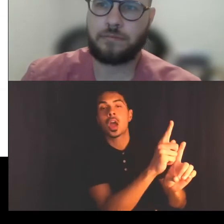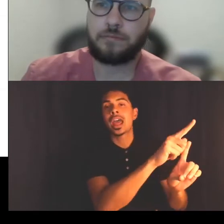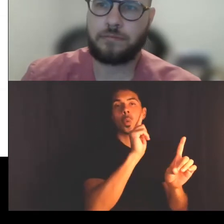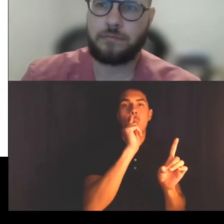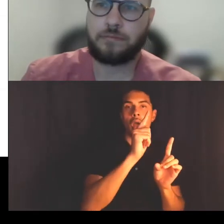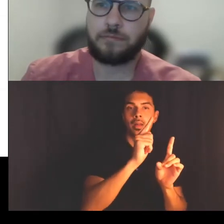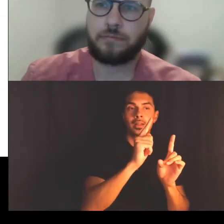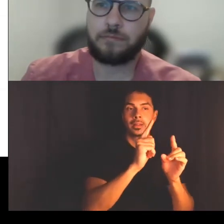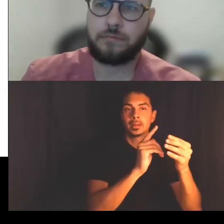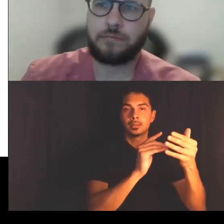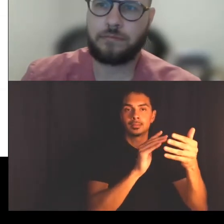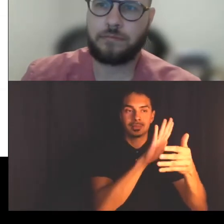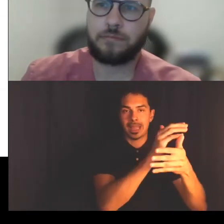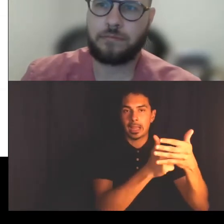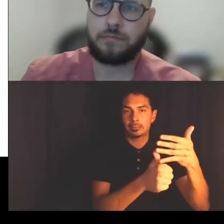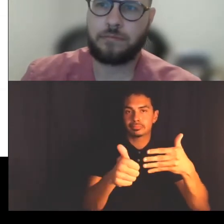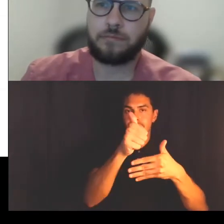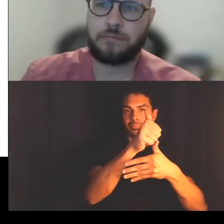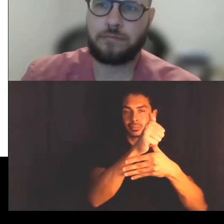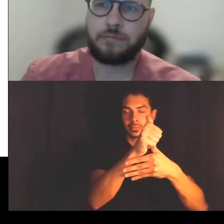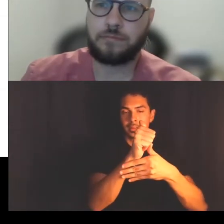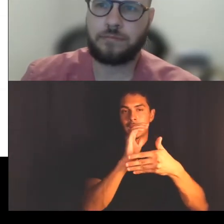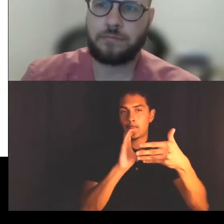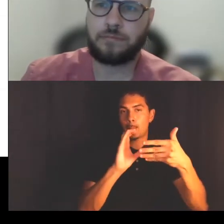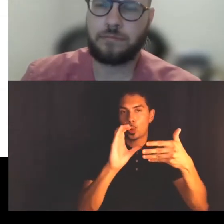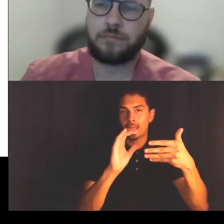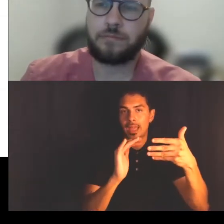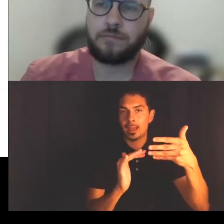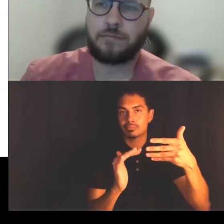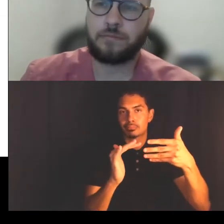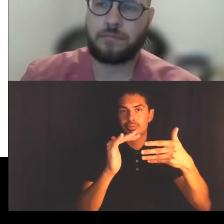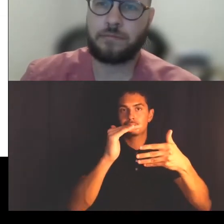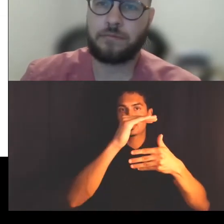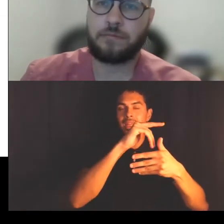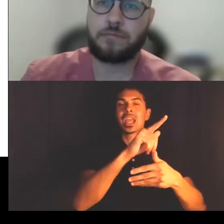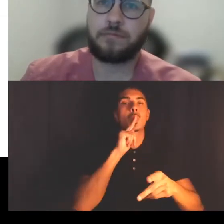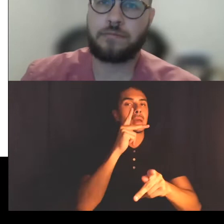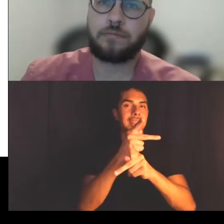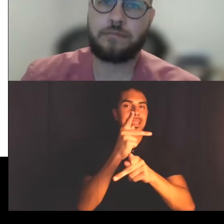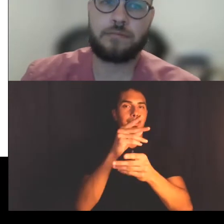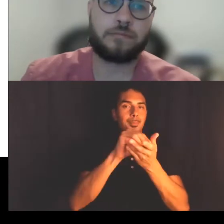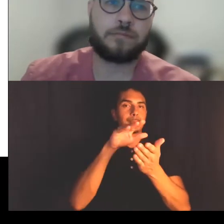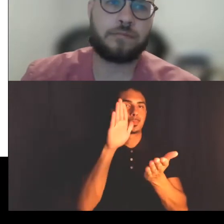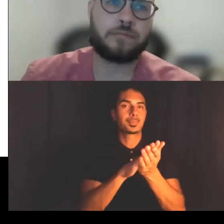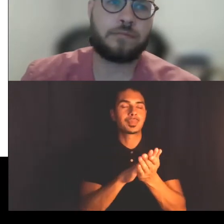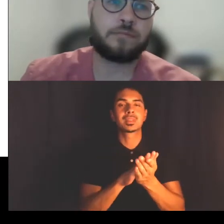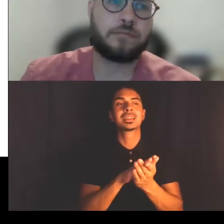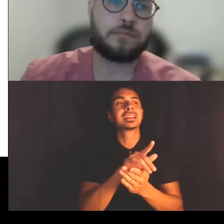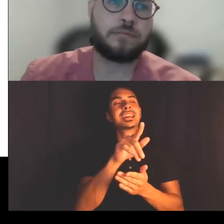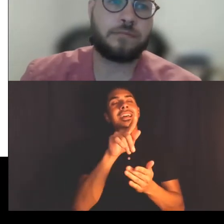what do I wanna say, keep track of it. So definitely report it. Say something about it.